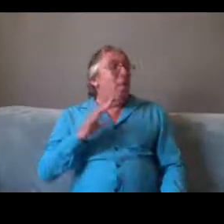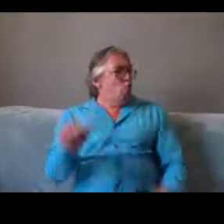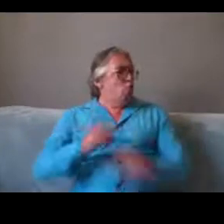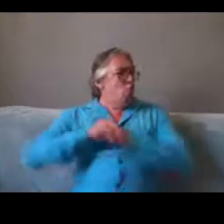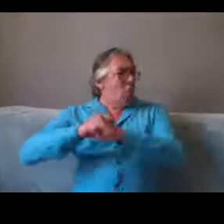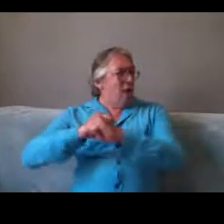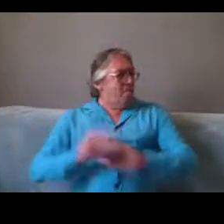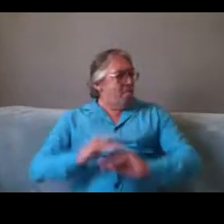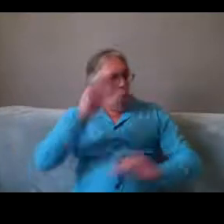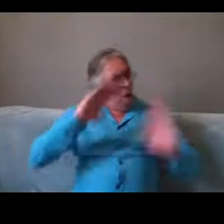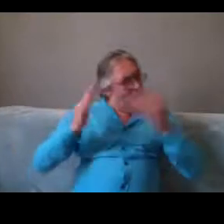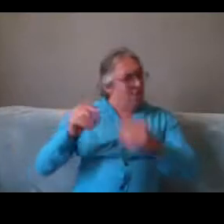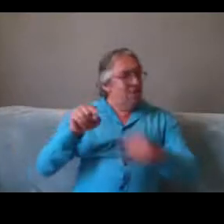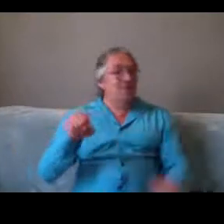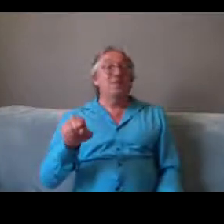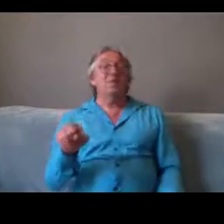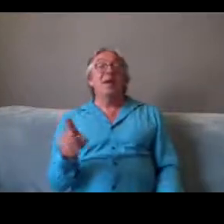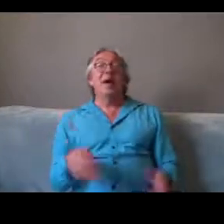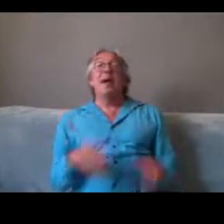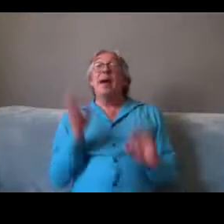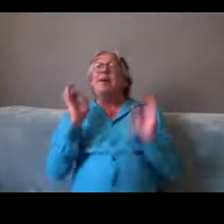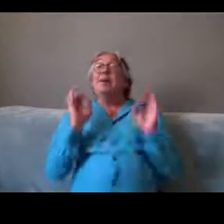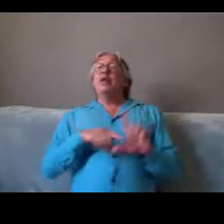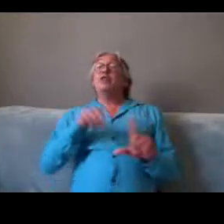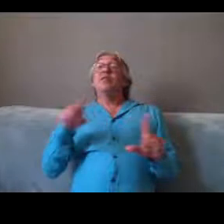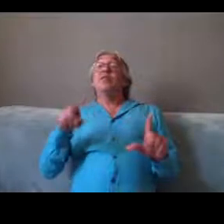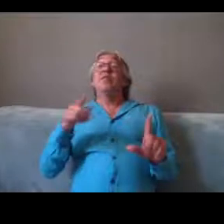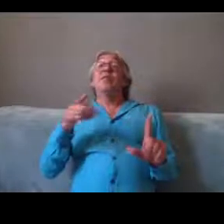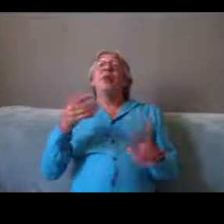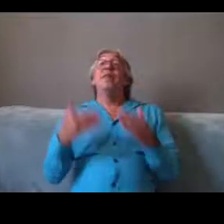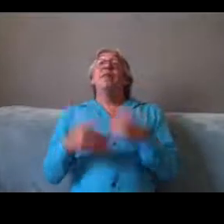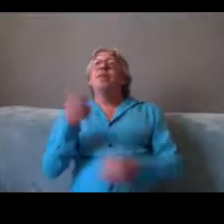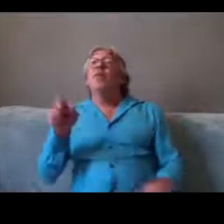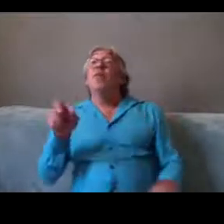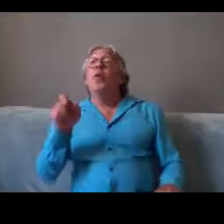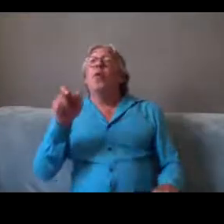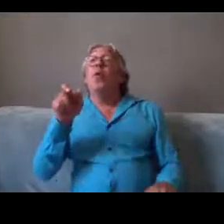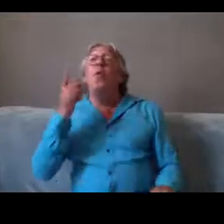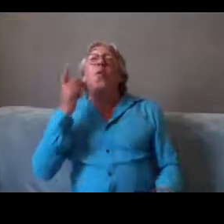and with all the mechanisms and measures that we want to apply.